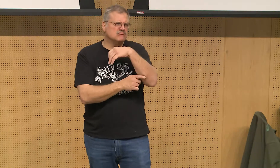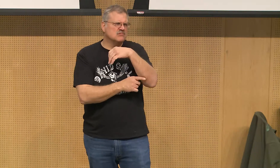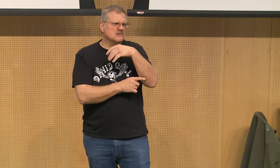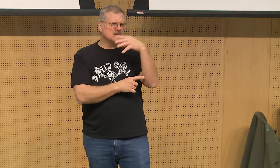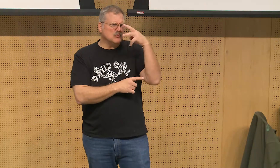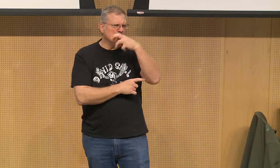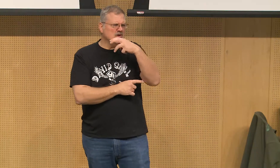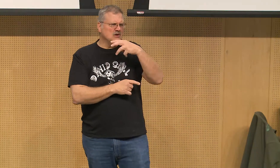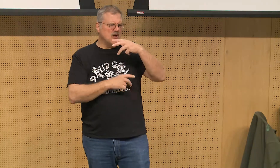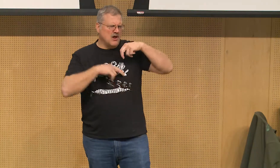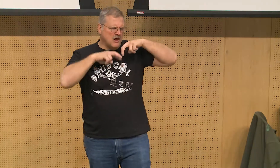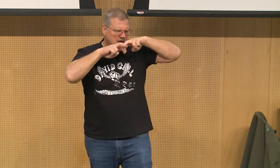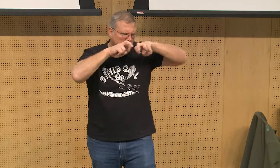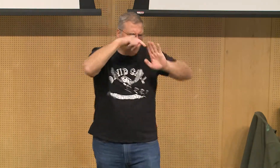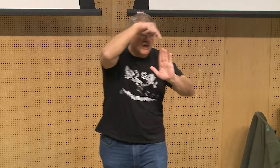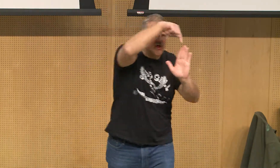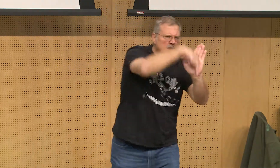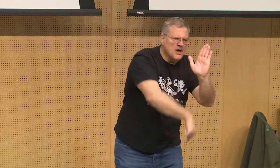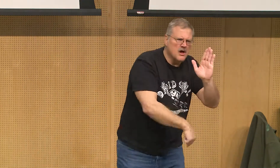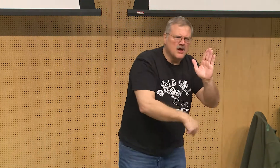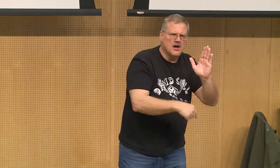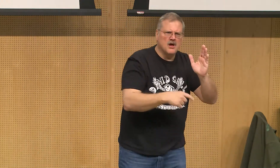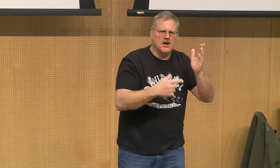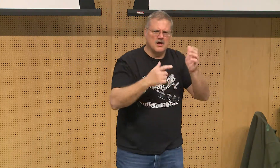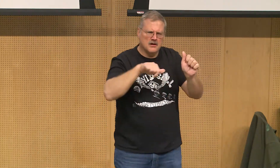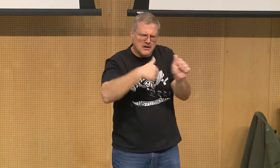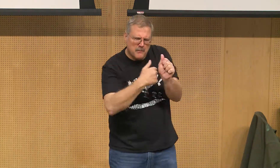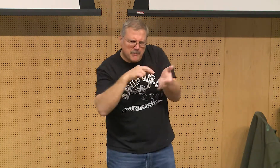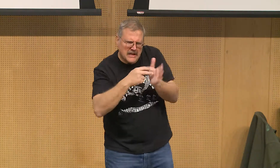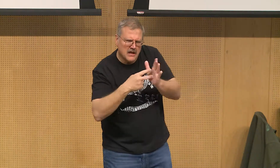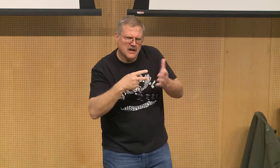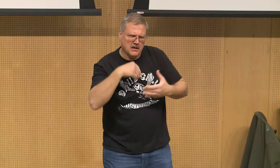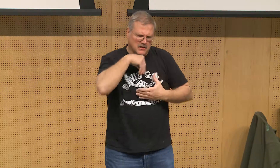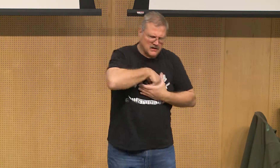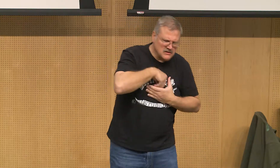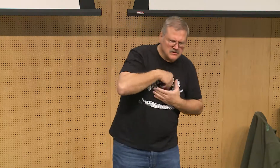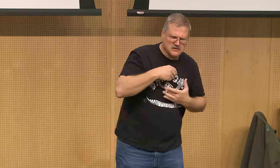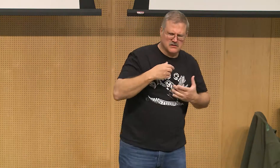Dali's work is so odd, so intricate, you really have to--